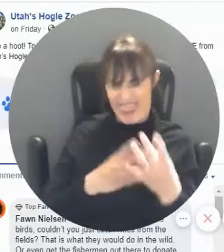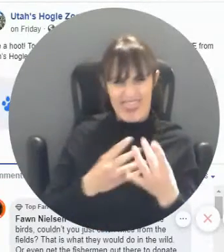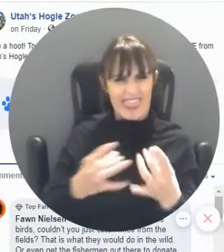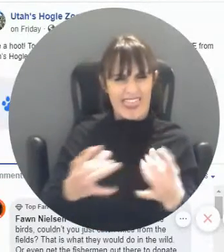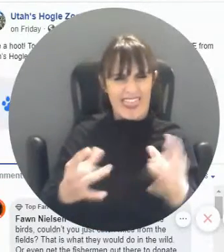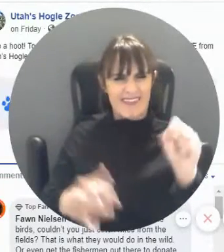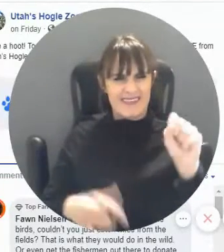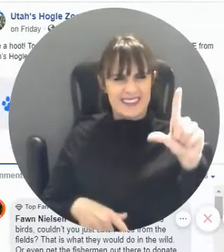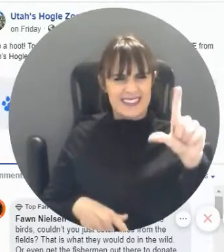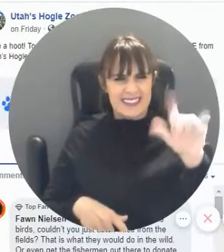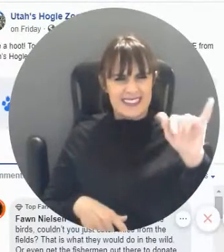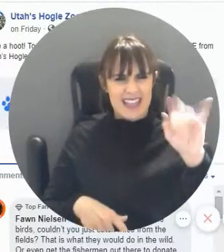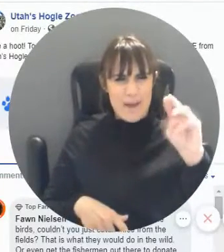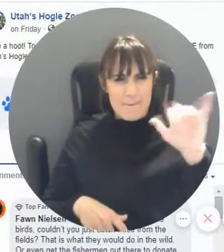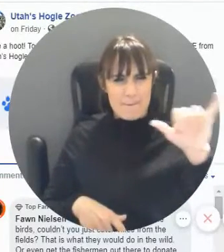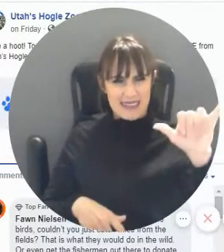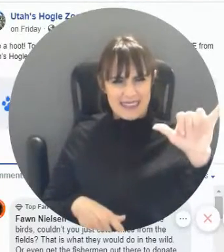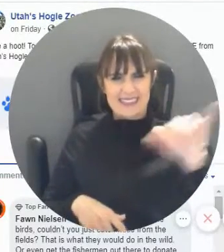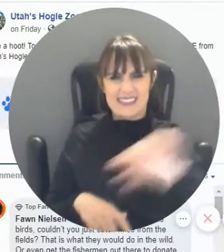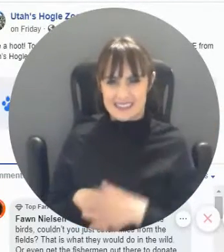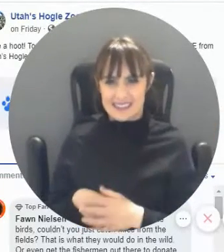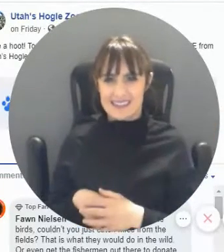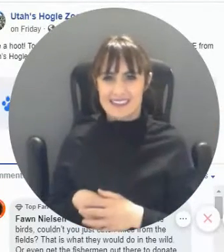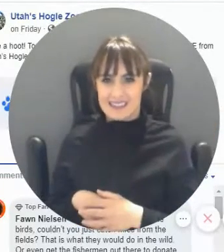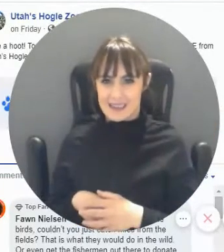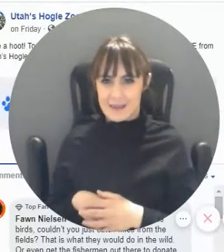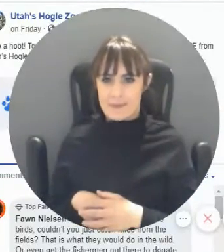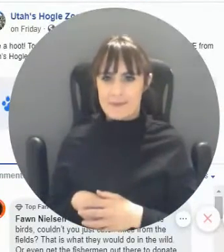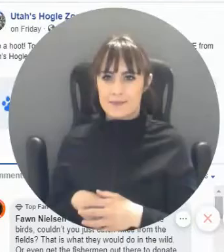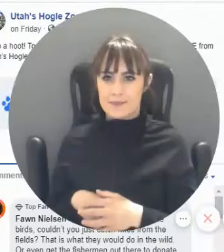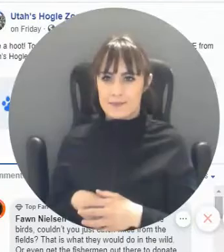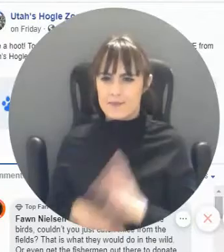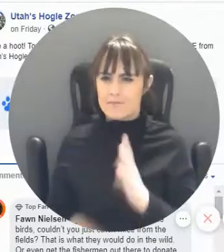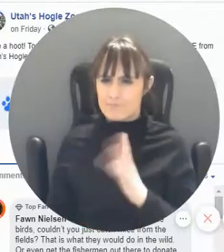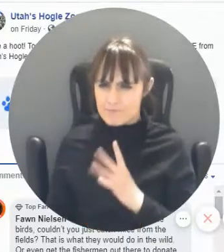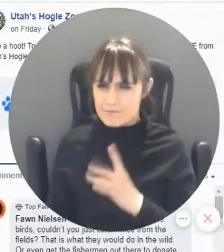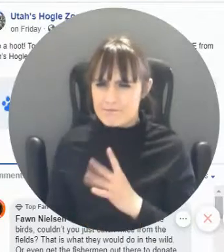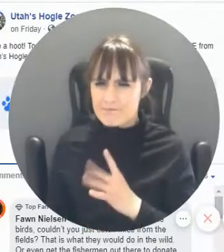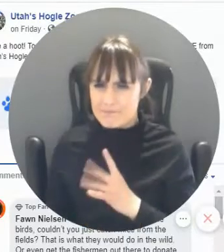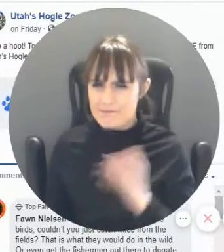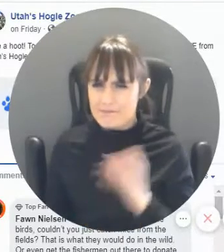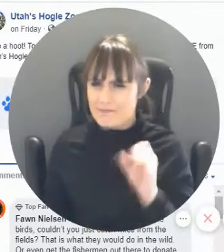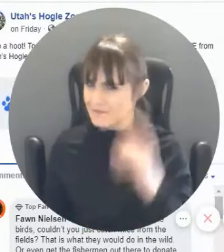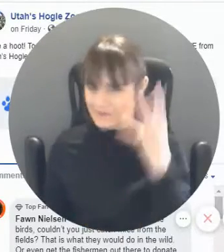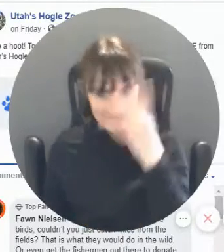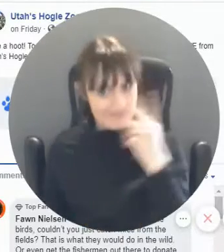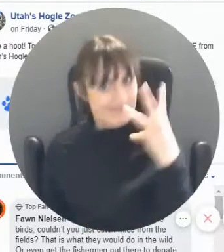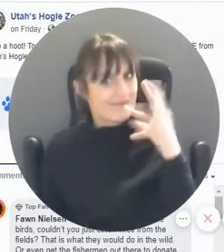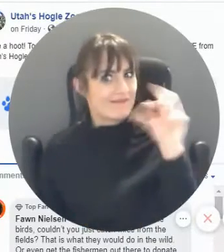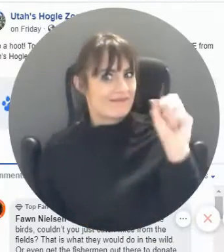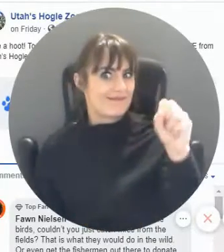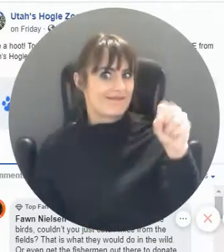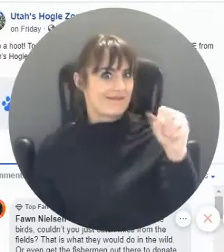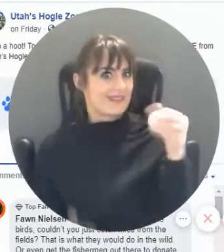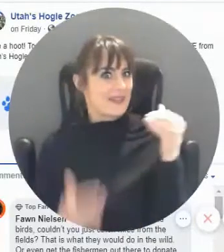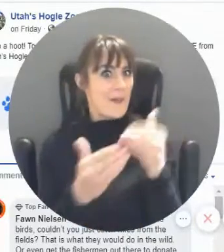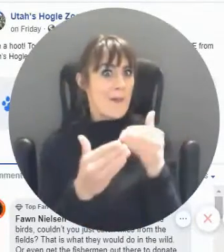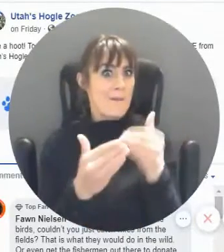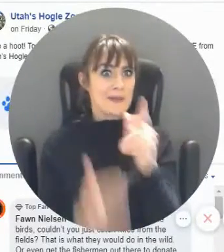You guys are getting a really good, up close look! (Other voice): I will try not to zoom in too close. Brad: Yeah, right around lunch time, gotta love it.